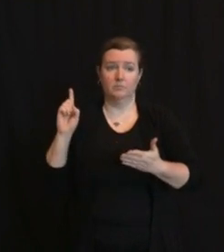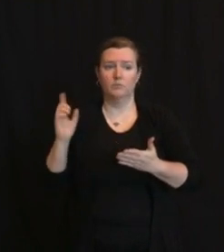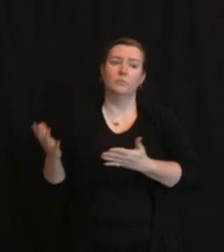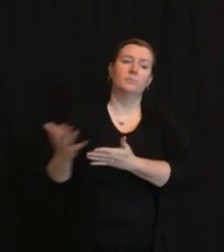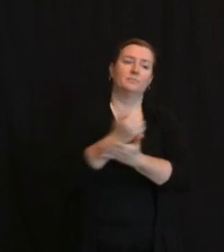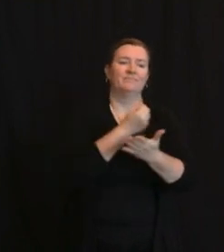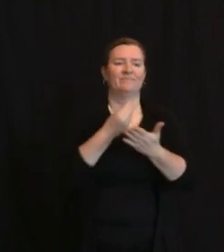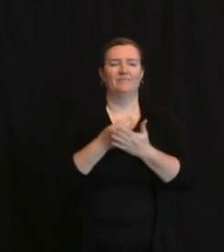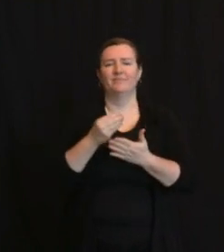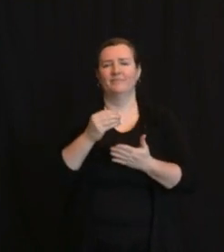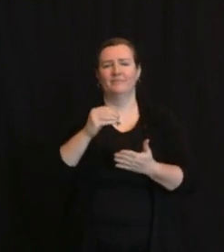SCHOOLS AND THEN ON SUMMER SCHOOLS.